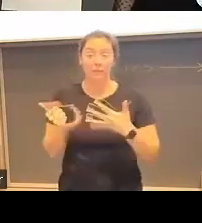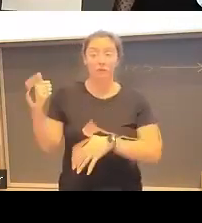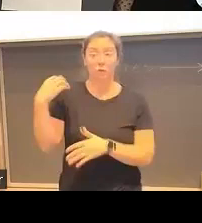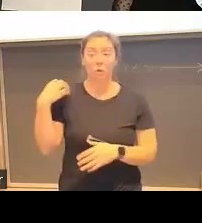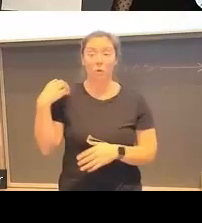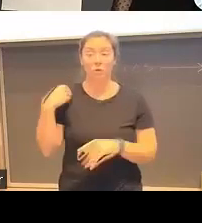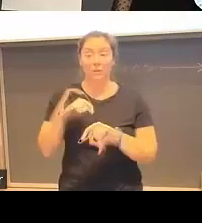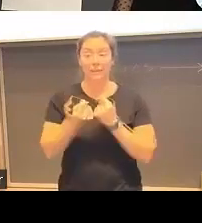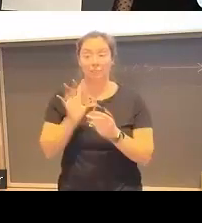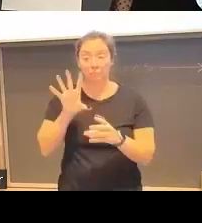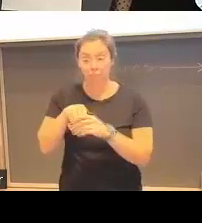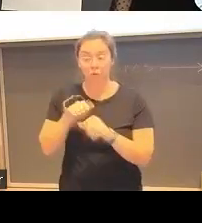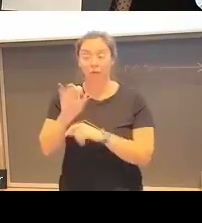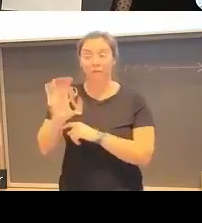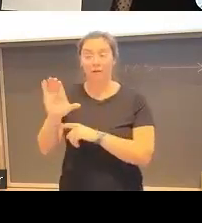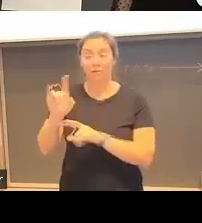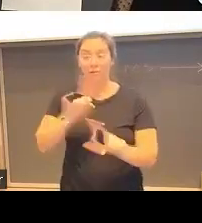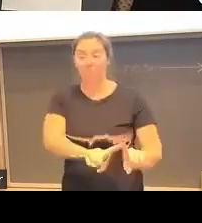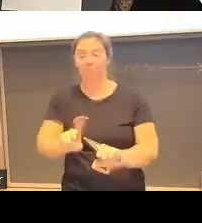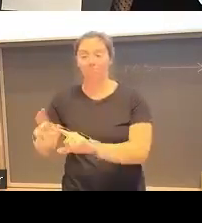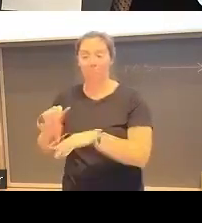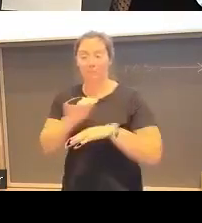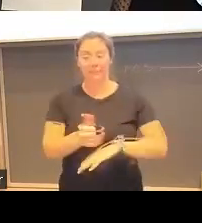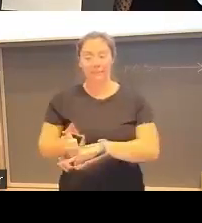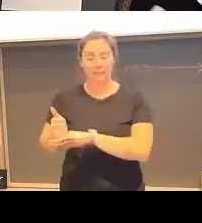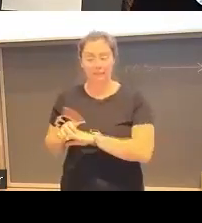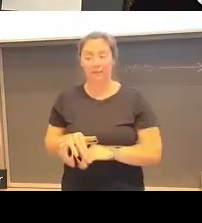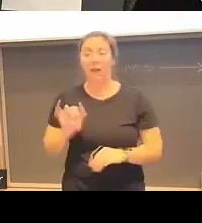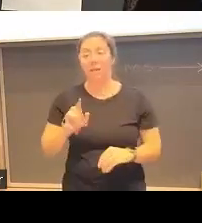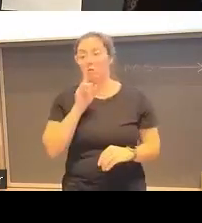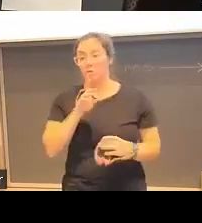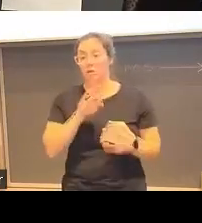faculty members across different spaces and that has more been primarily focused on the